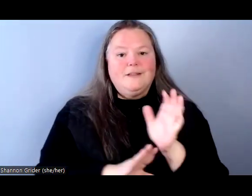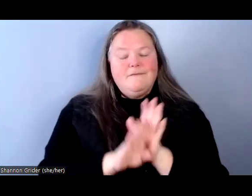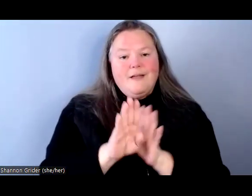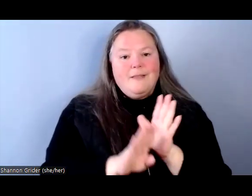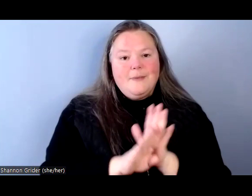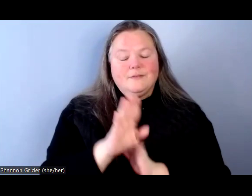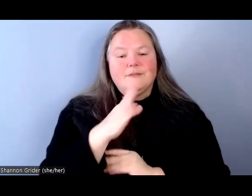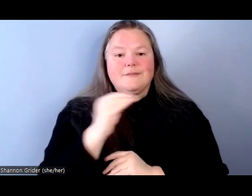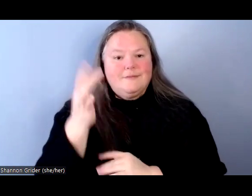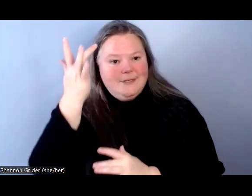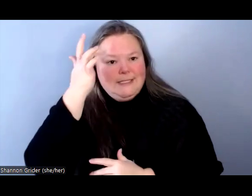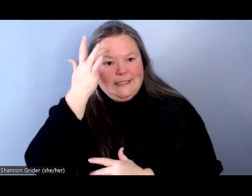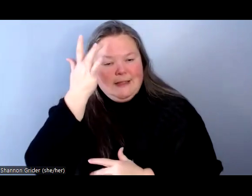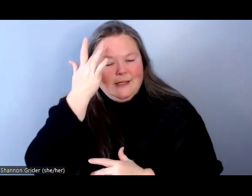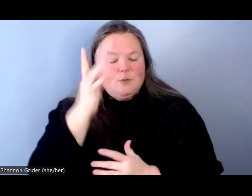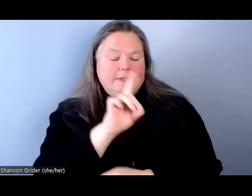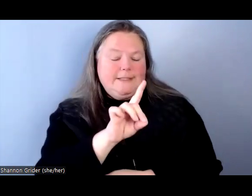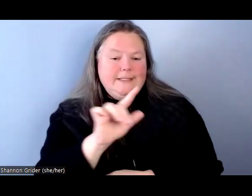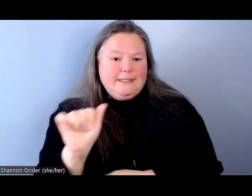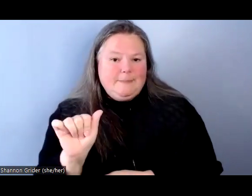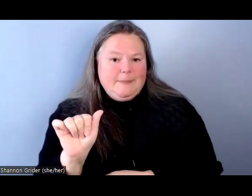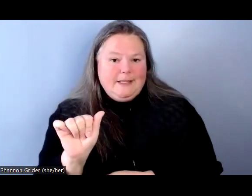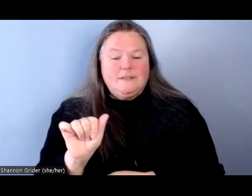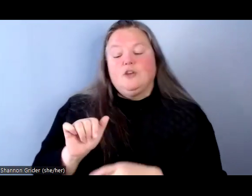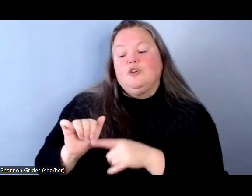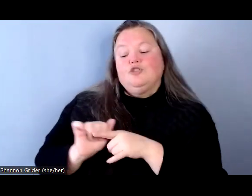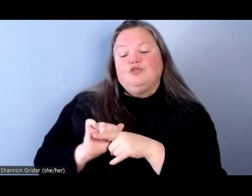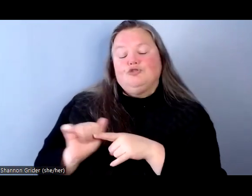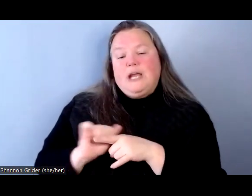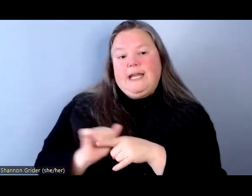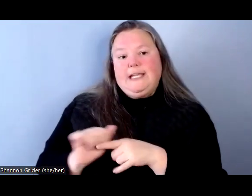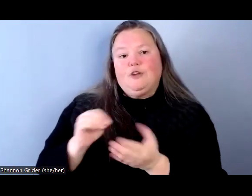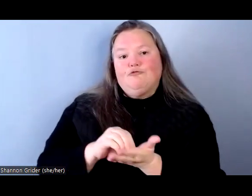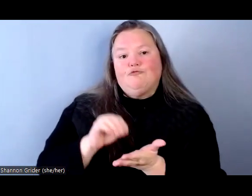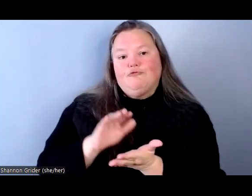Developmental and Intellectual Disabilities Training Records